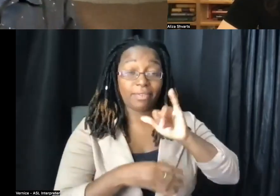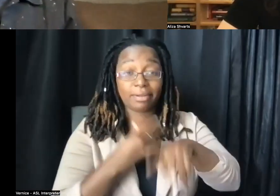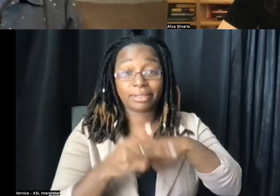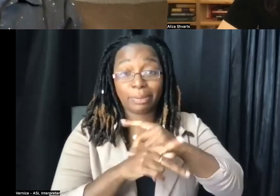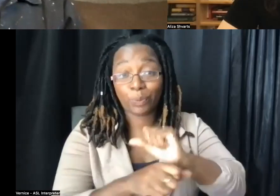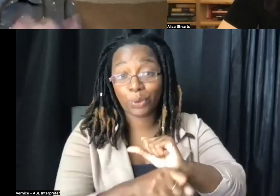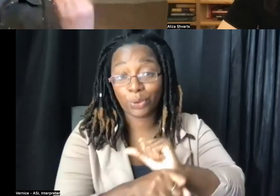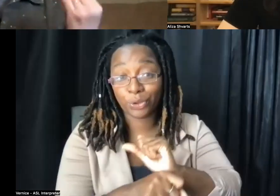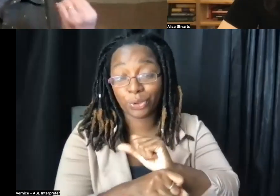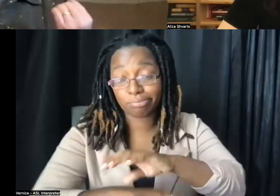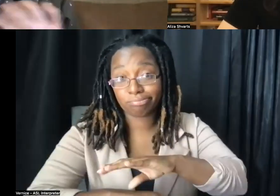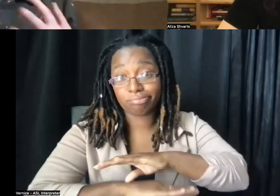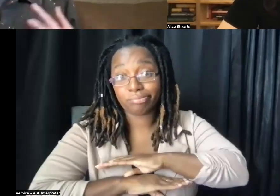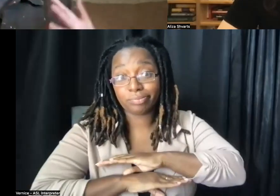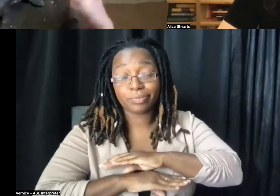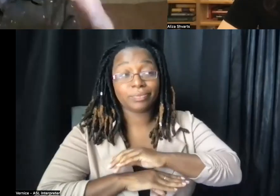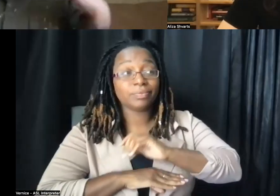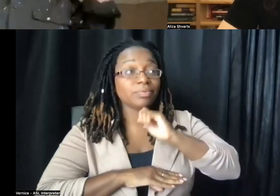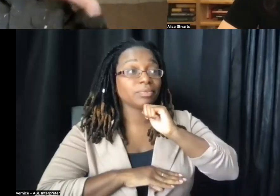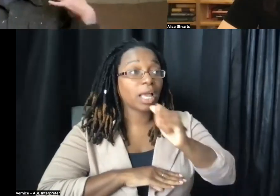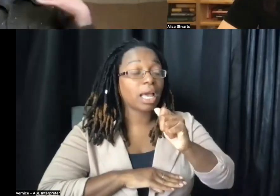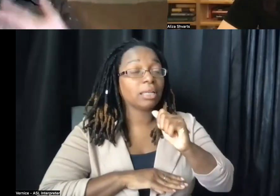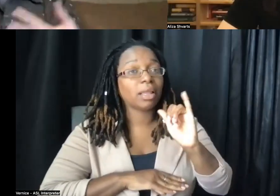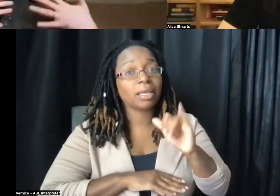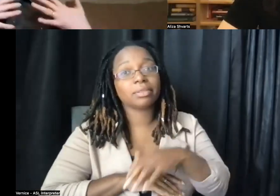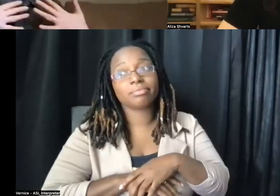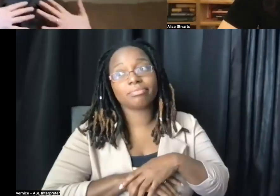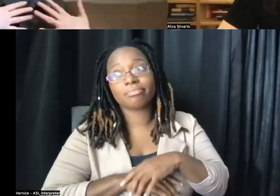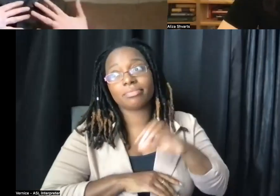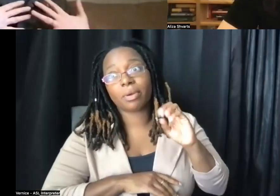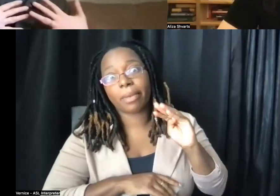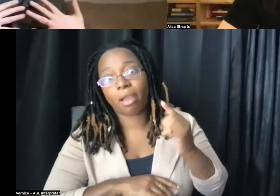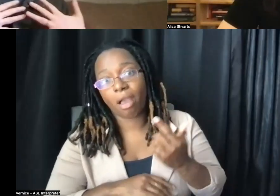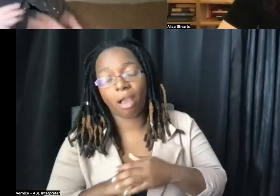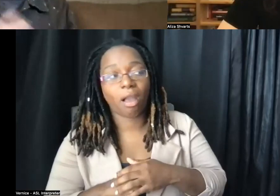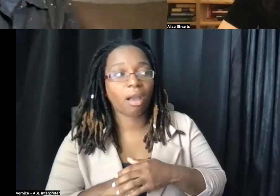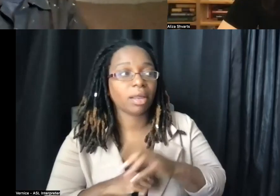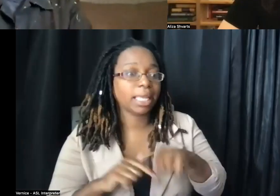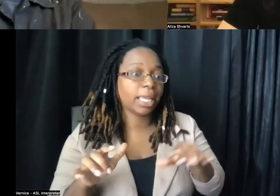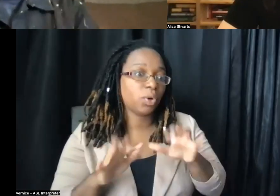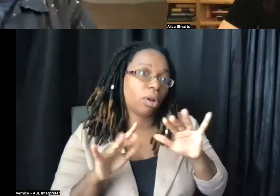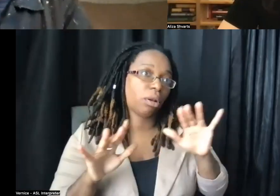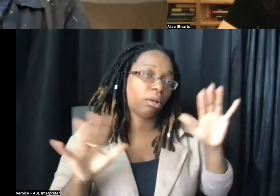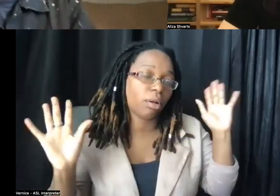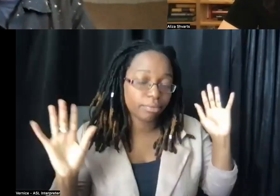to be able to gauge with that type of work joyfully. Rather than be like oh my God,